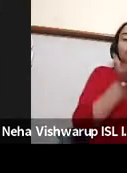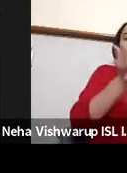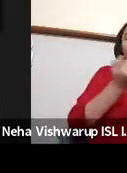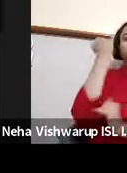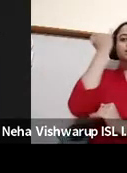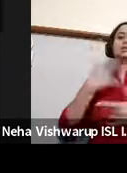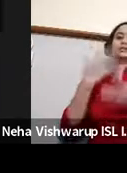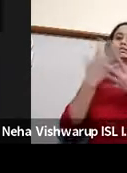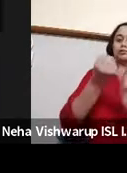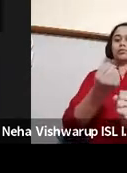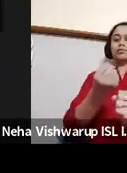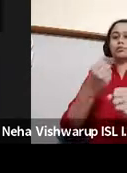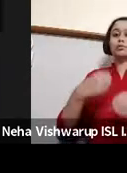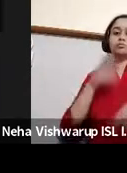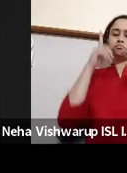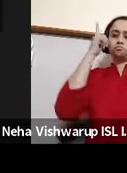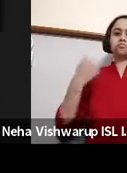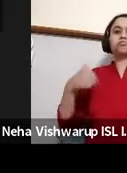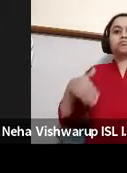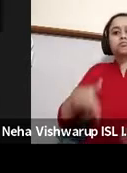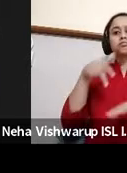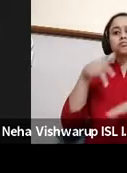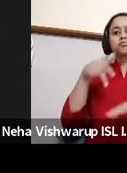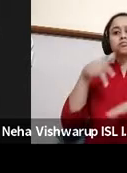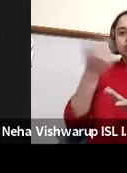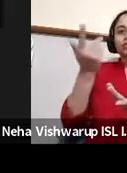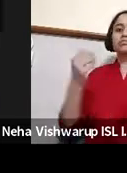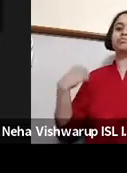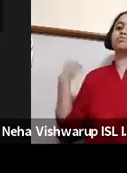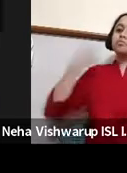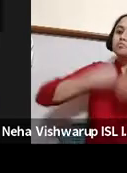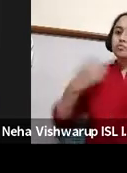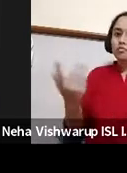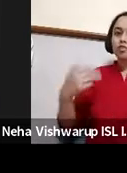a particular posture or a prop could reveal a variety of personal preferences and world views